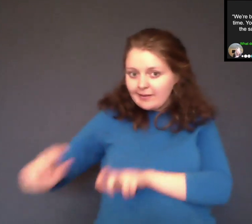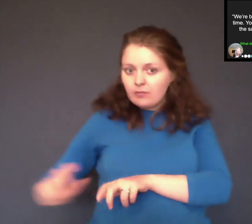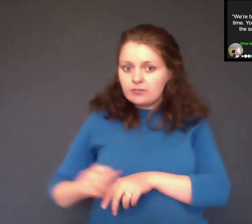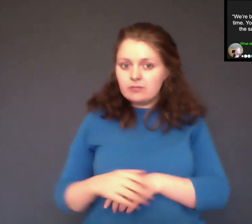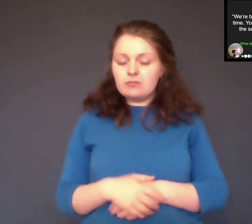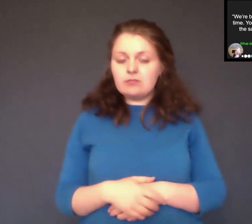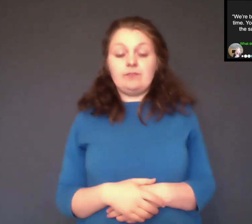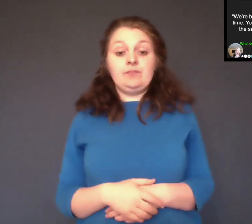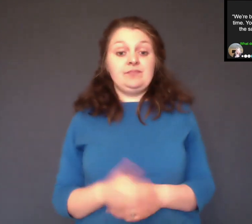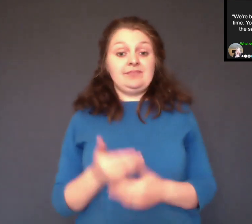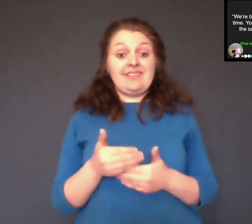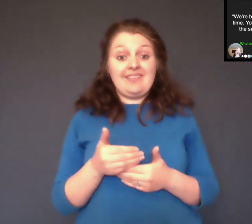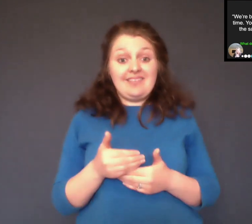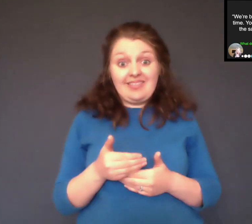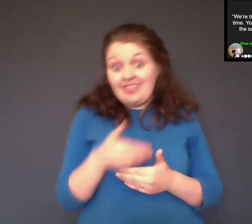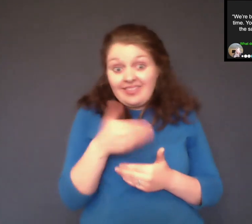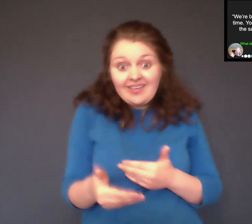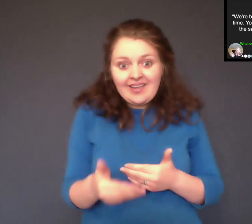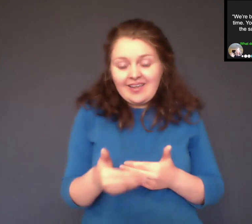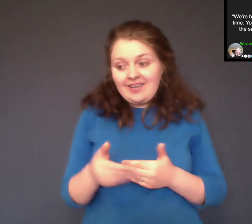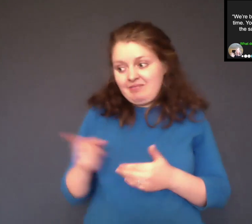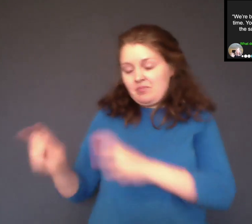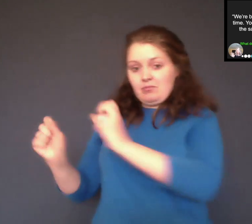and then it bursts into a bunch of pieces